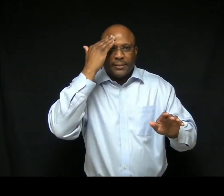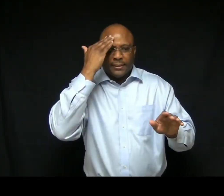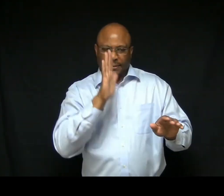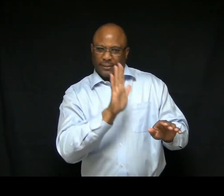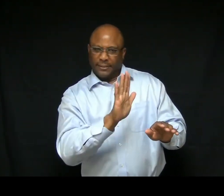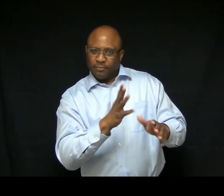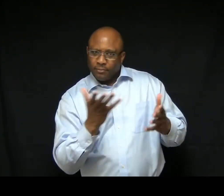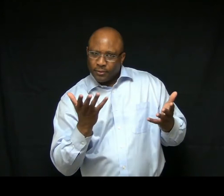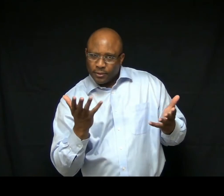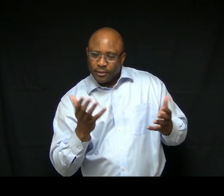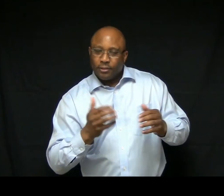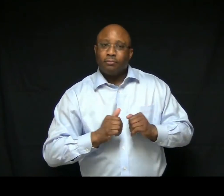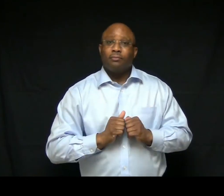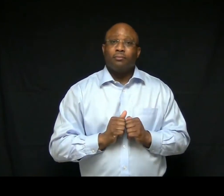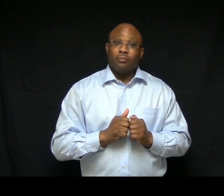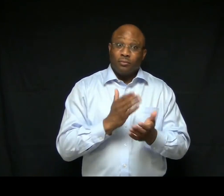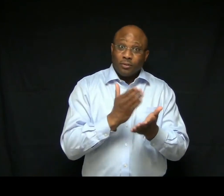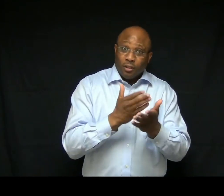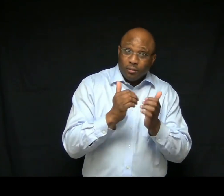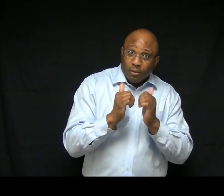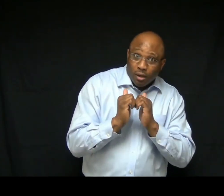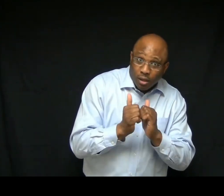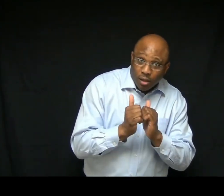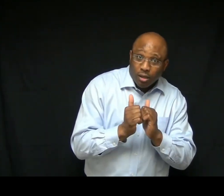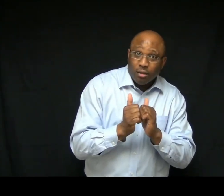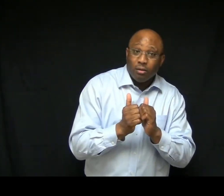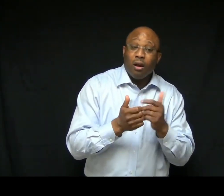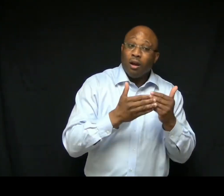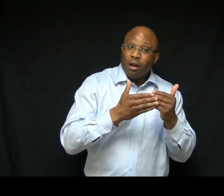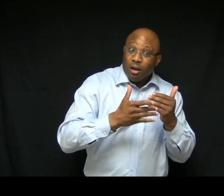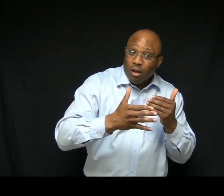and a Model for Change.